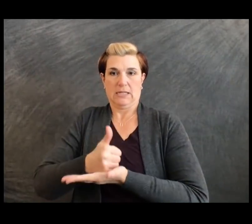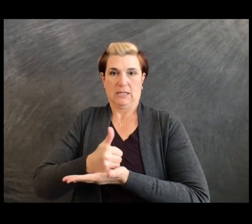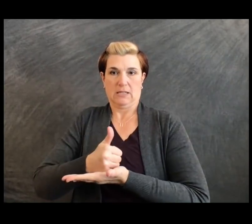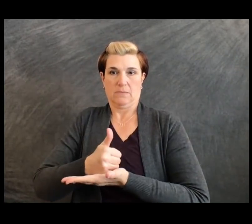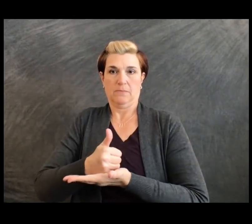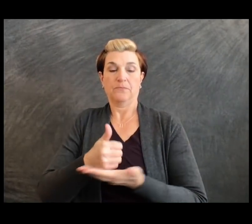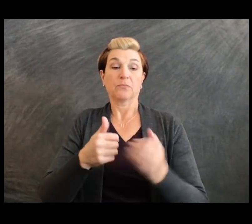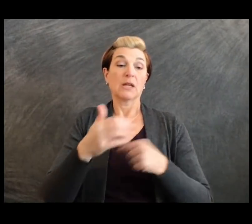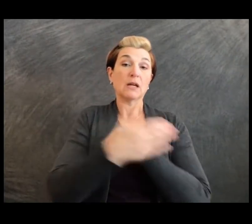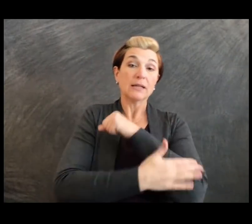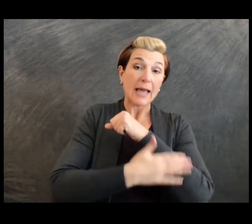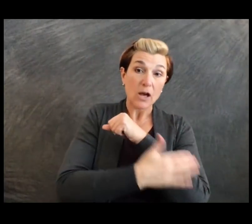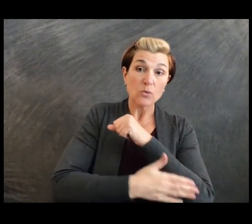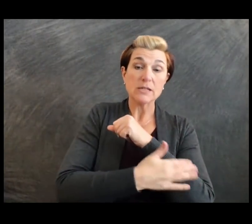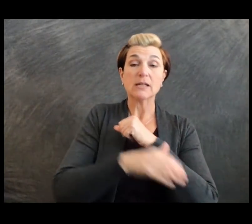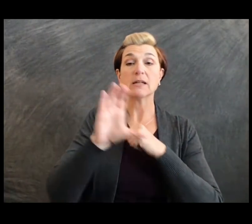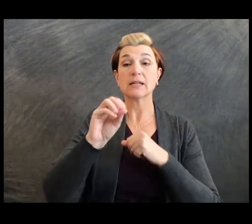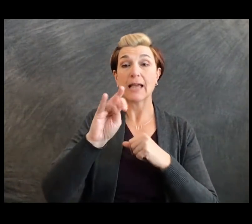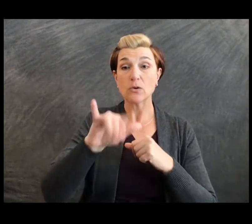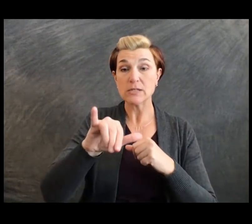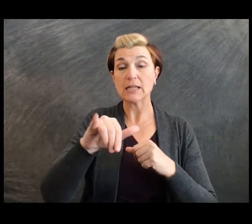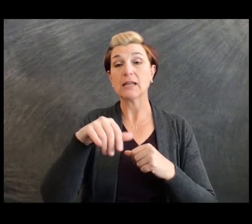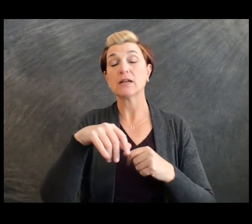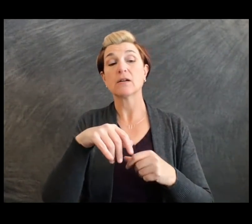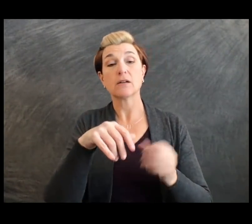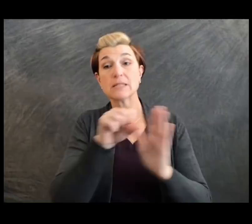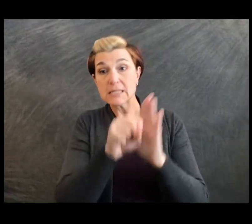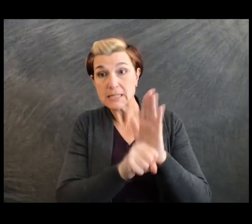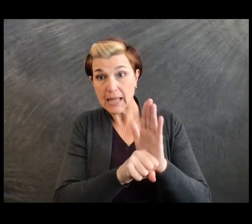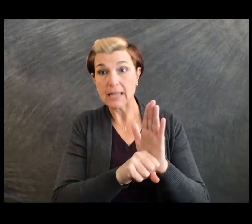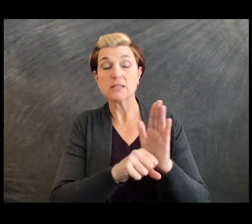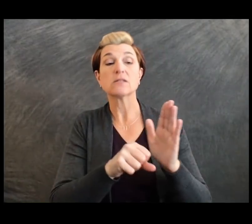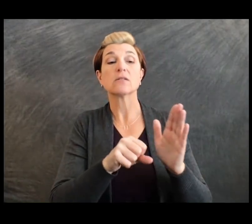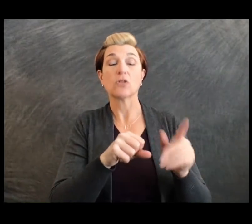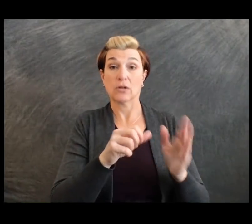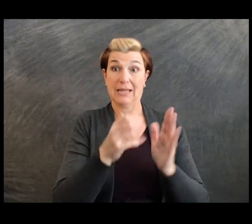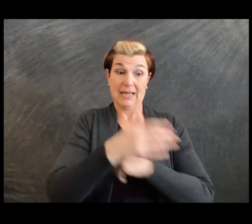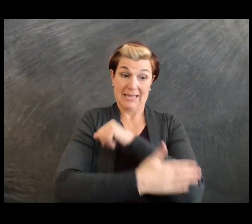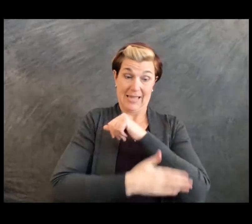to States from States to the regional FEMA offices and then from those offices